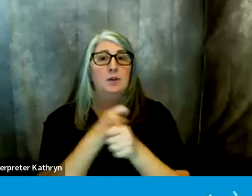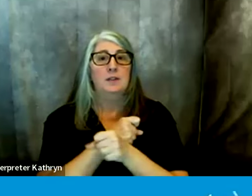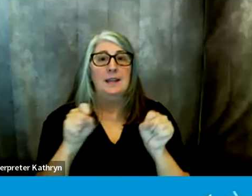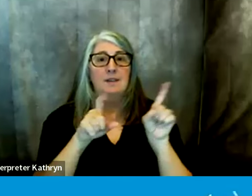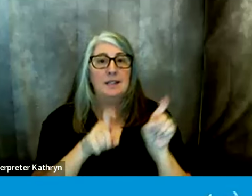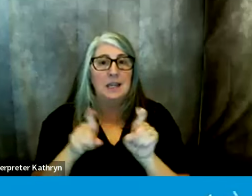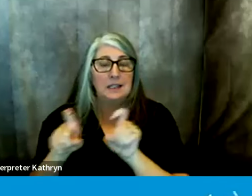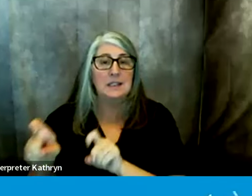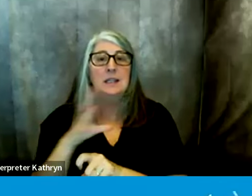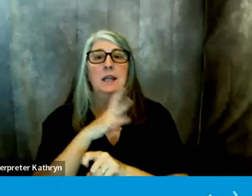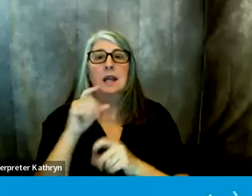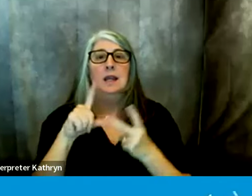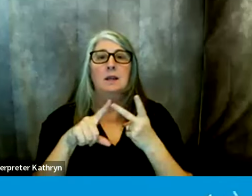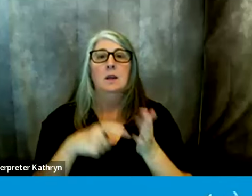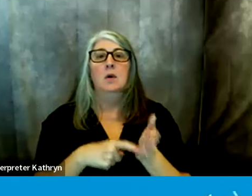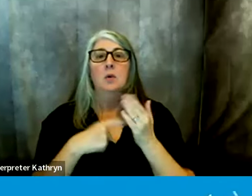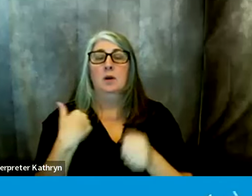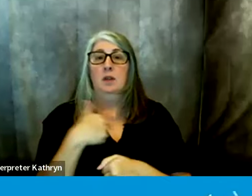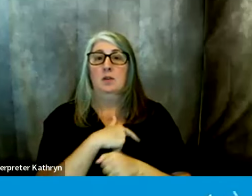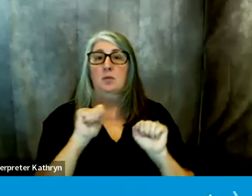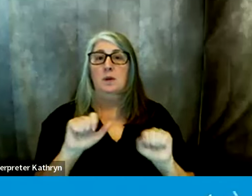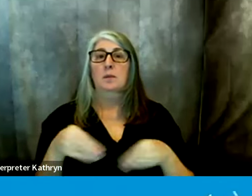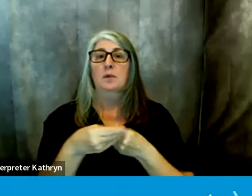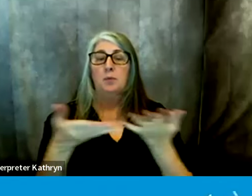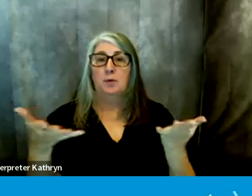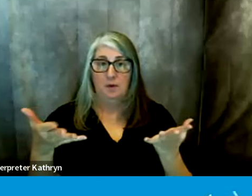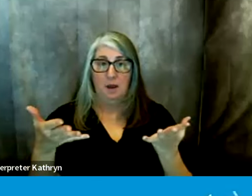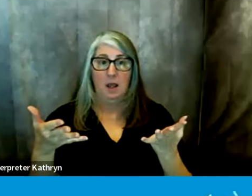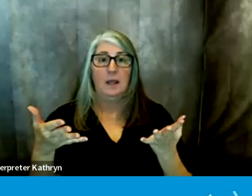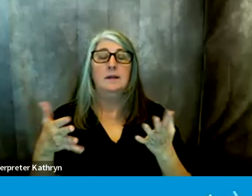and also requires for us to be able to provide the adequate training program